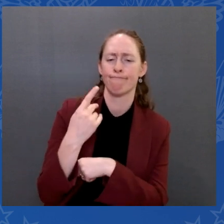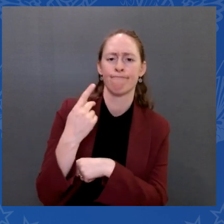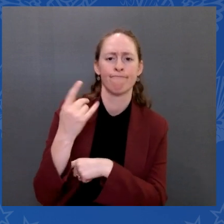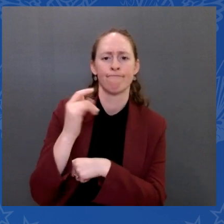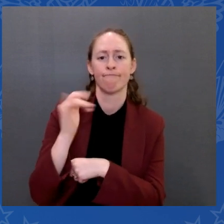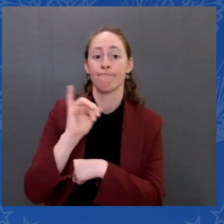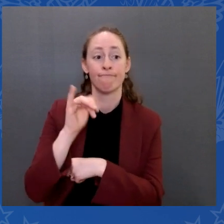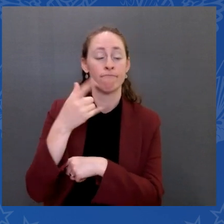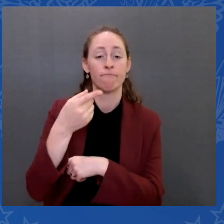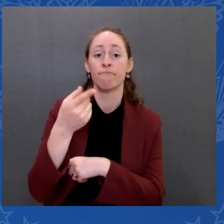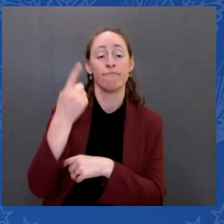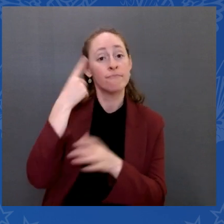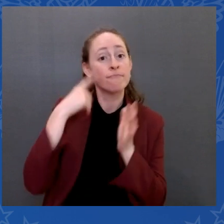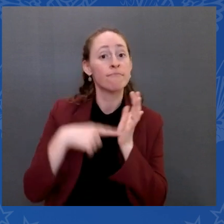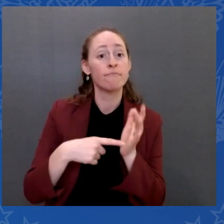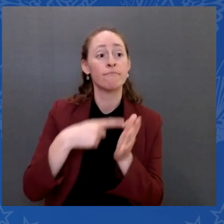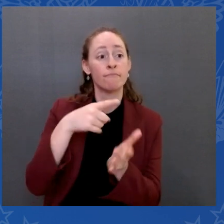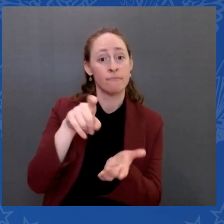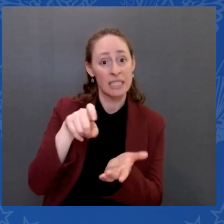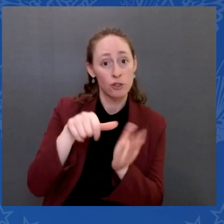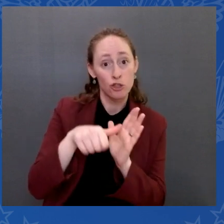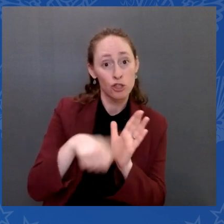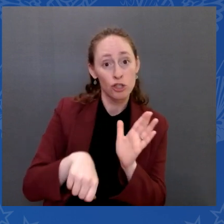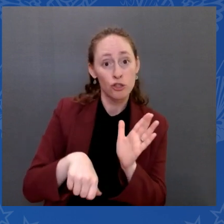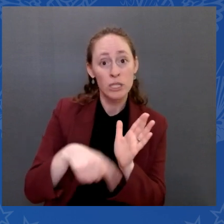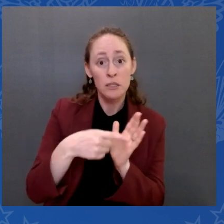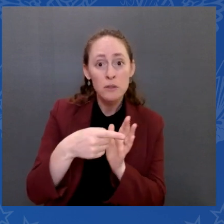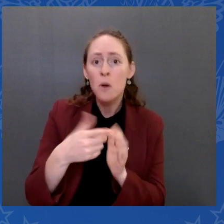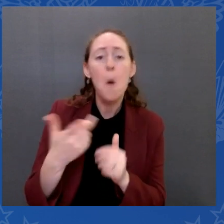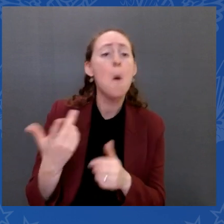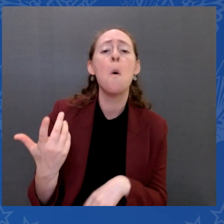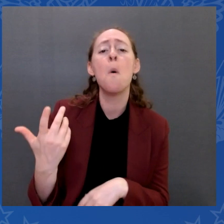that manage chronic conditions, like an insulin pump for a diabetes patient,